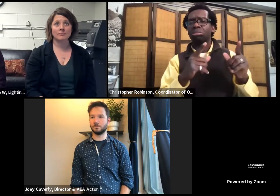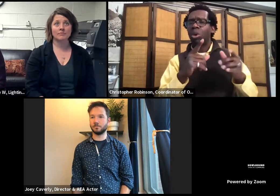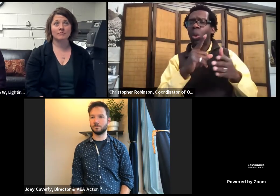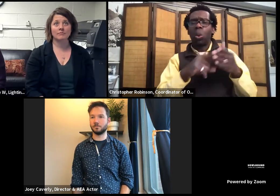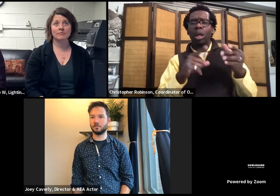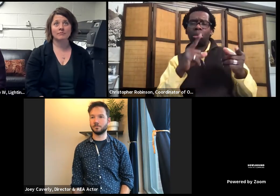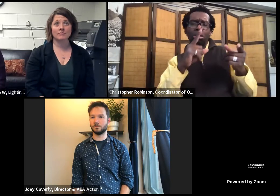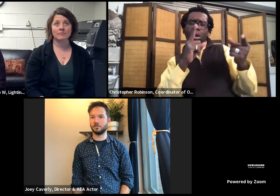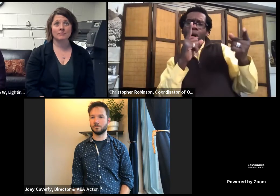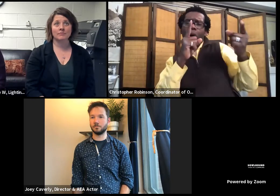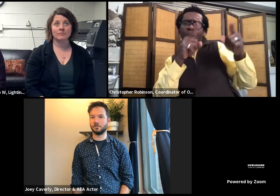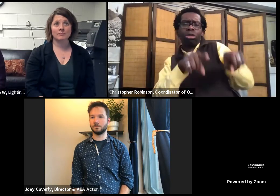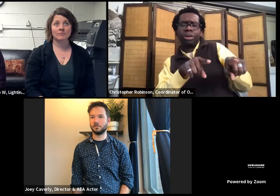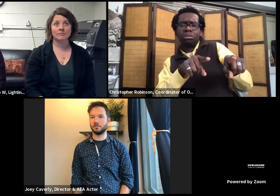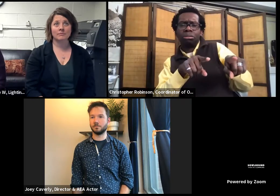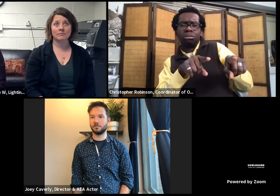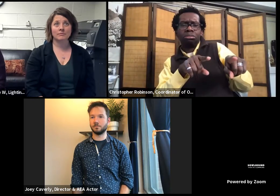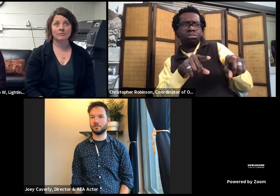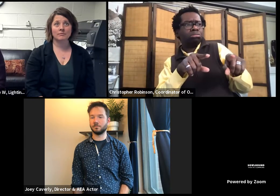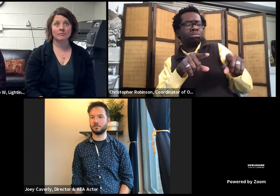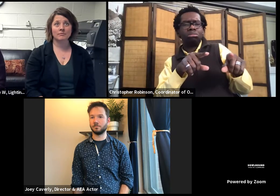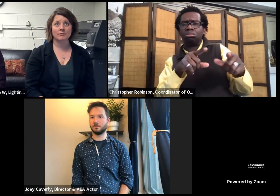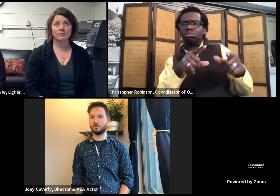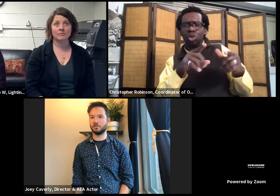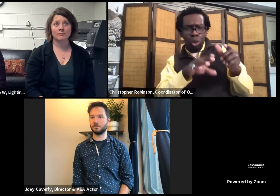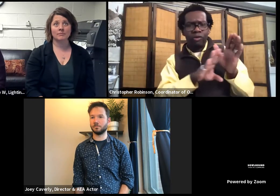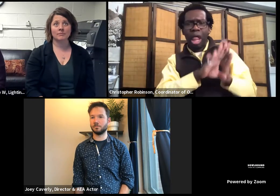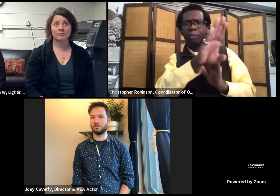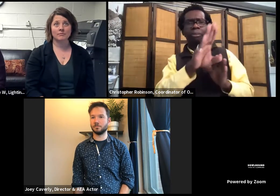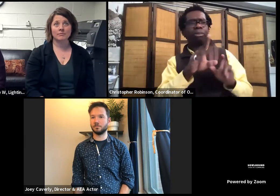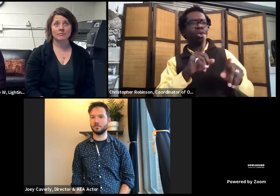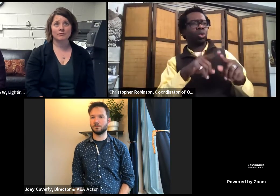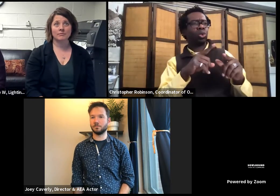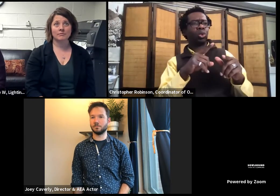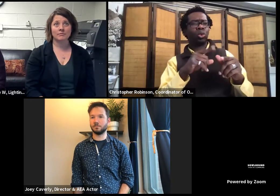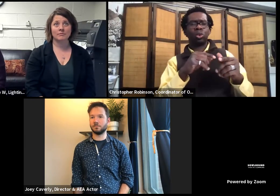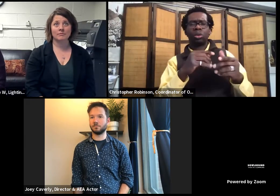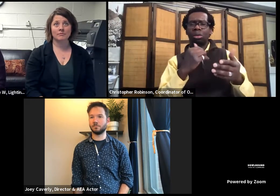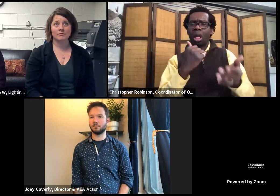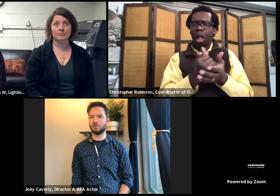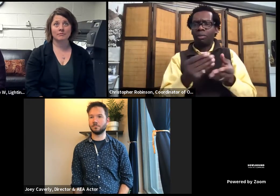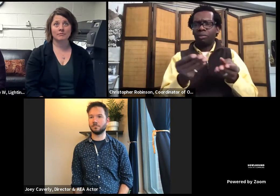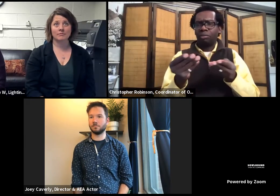maybe some of the cast or stage workers maybe pick up some sign, maybe had agreed to develop